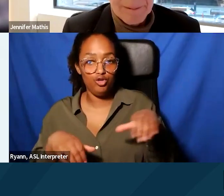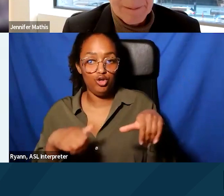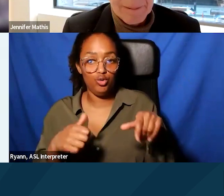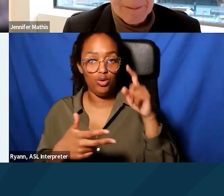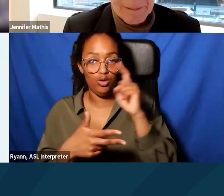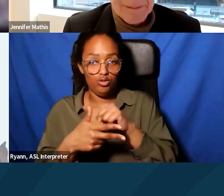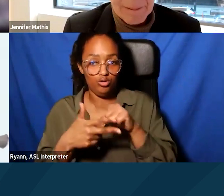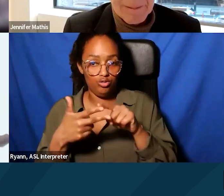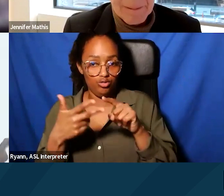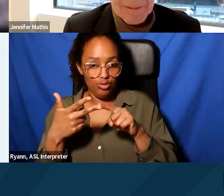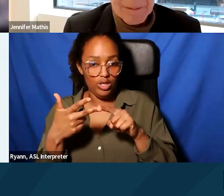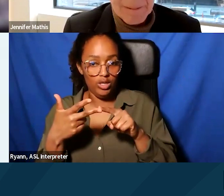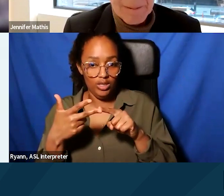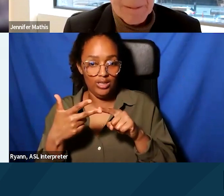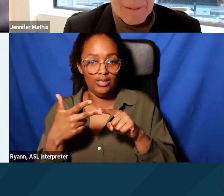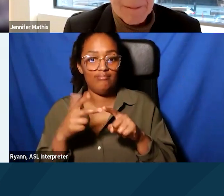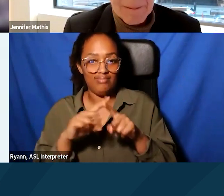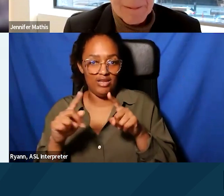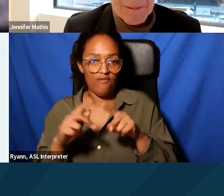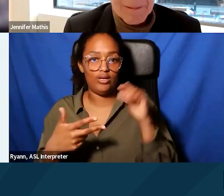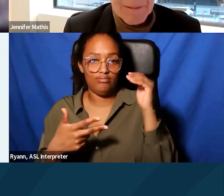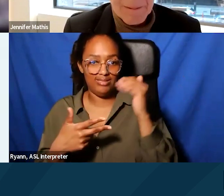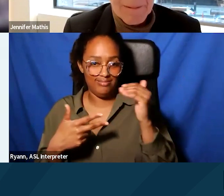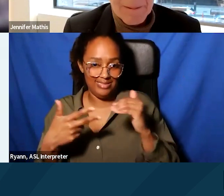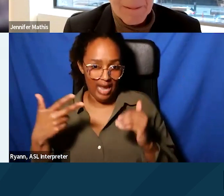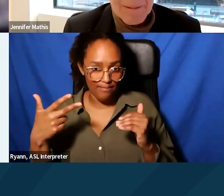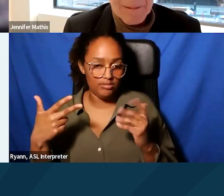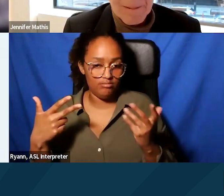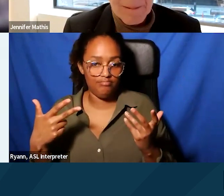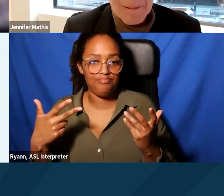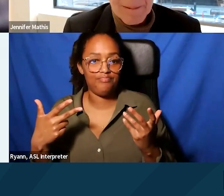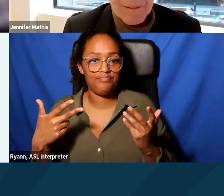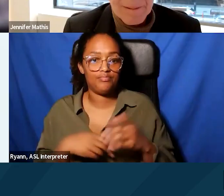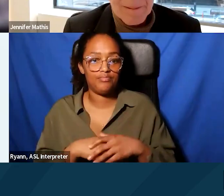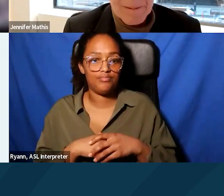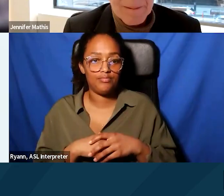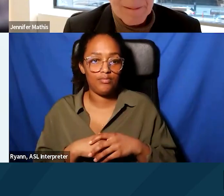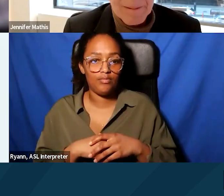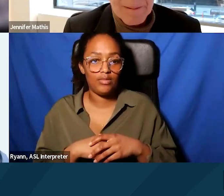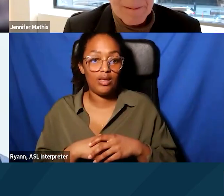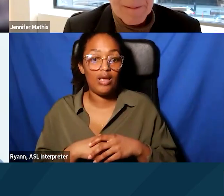If you're not ‑‑ if you're still eligible because of your IQ score and after that,